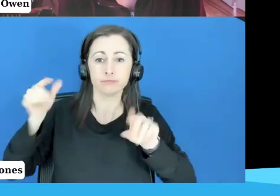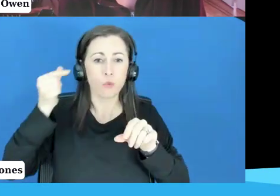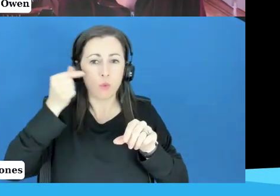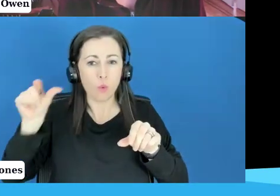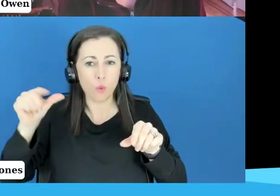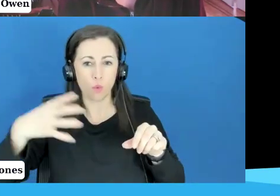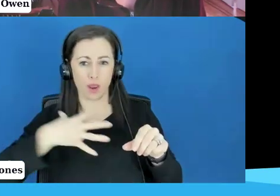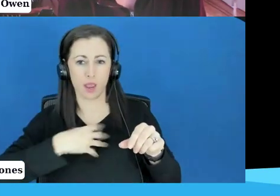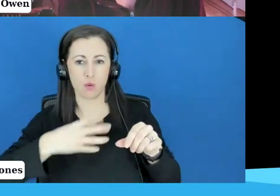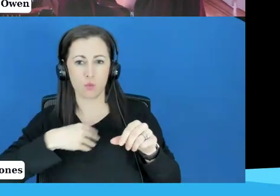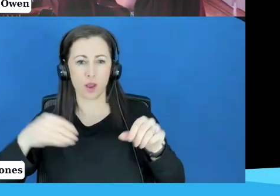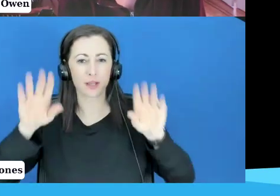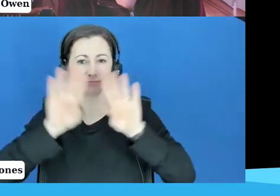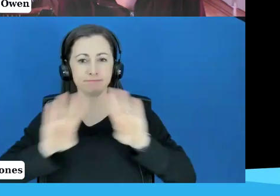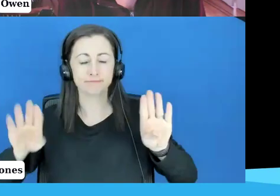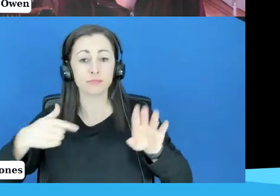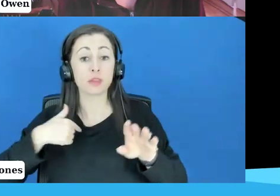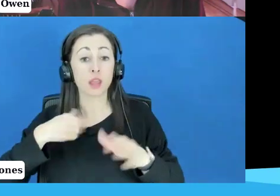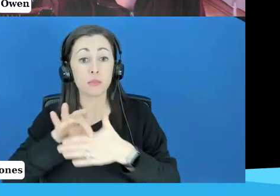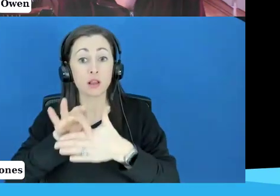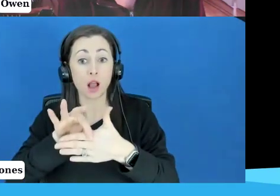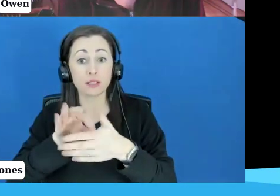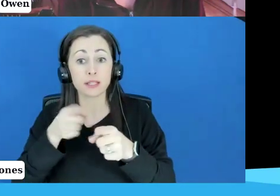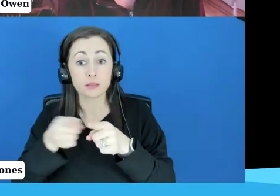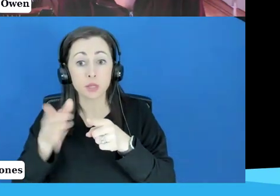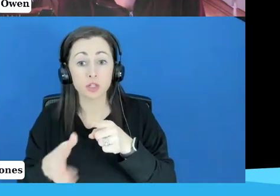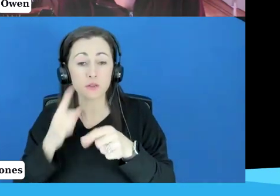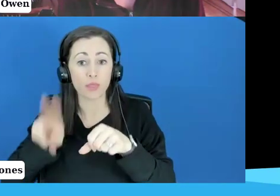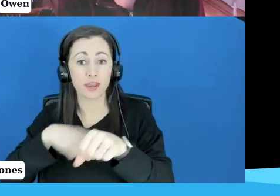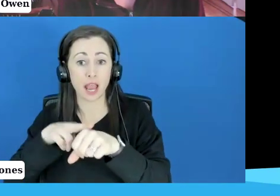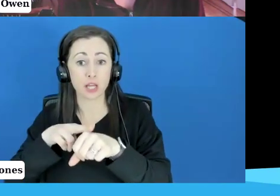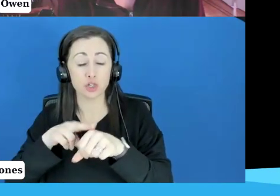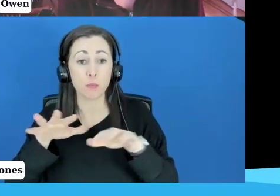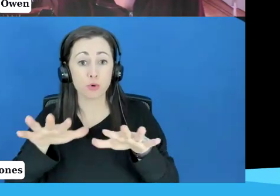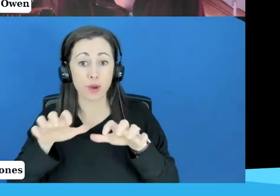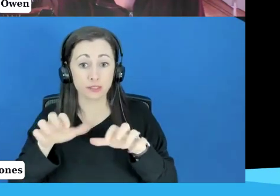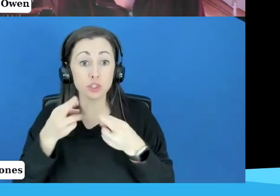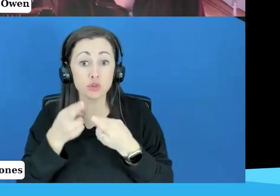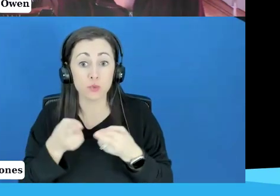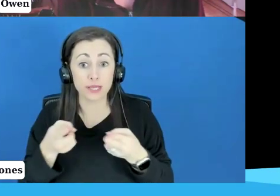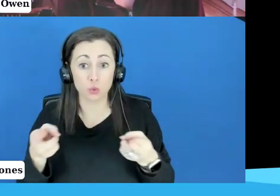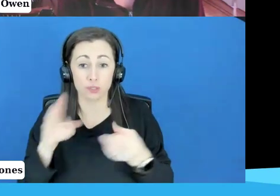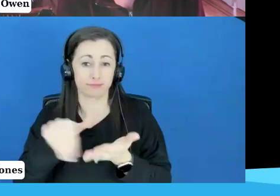I'm the content specialist for the National Paralysis Resource Center, and I'm very excited to be here today.